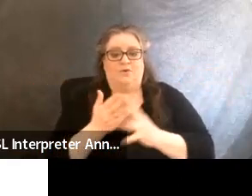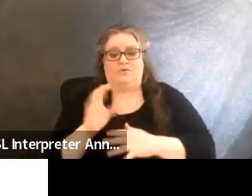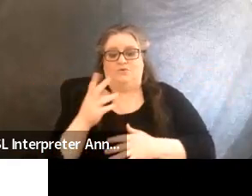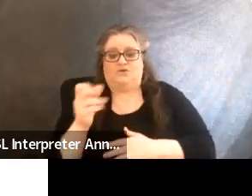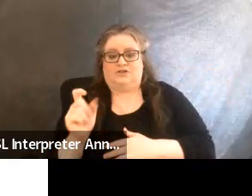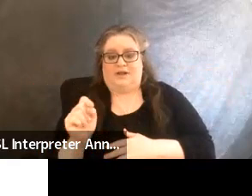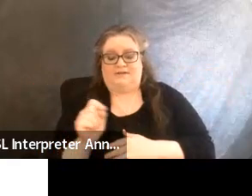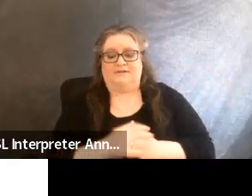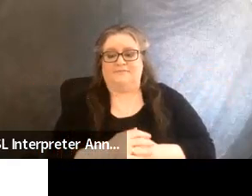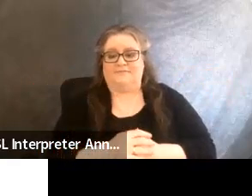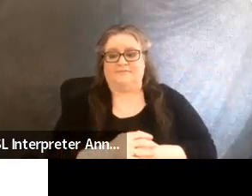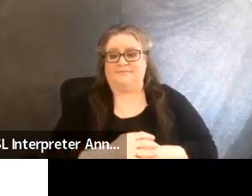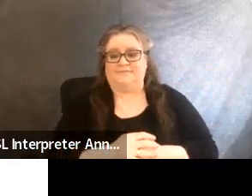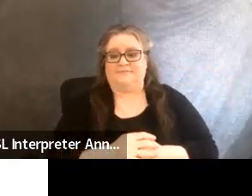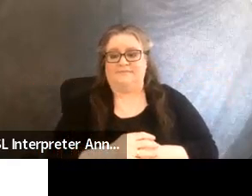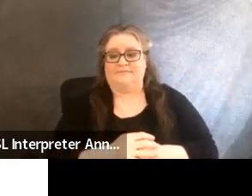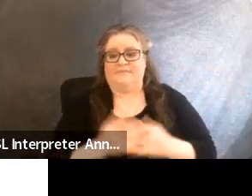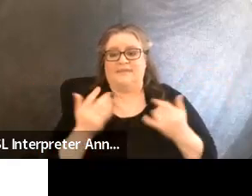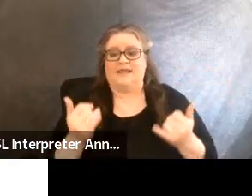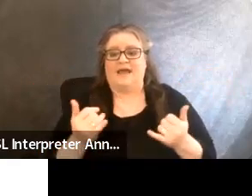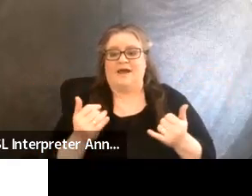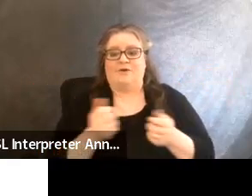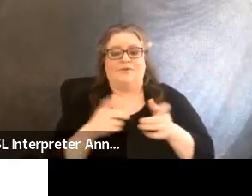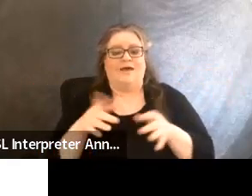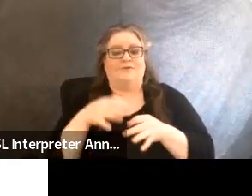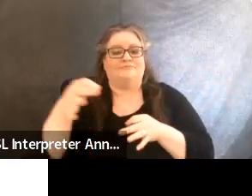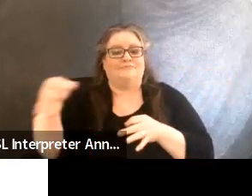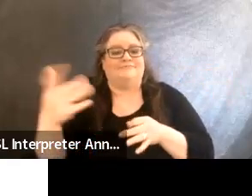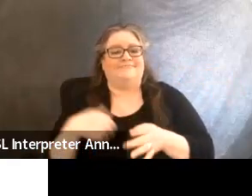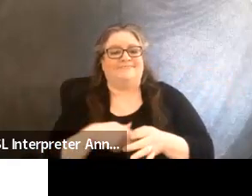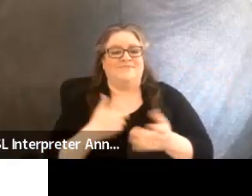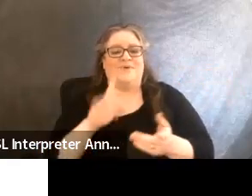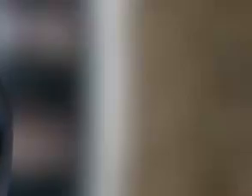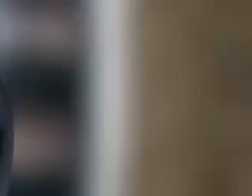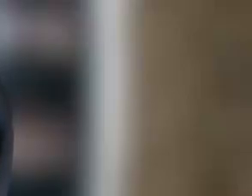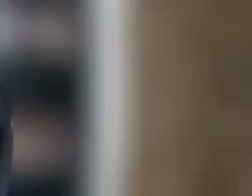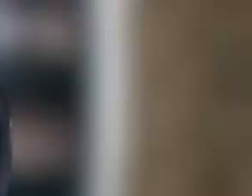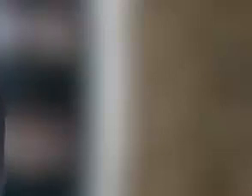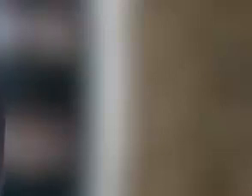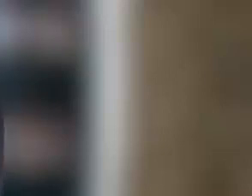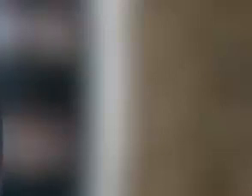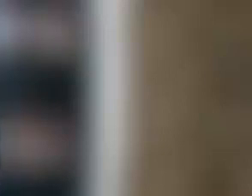And now without further ado, I'd like to switch it over to Gerson